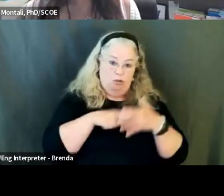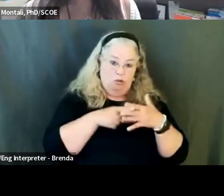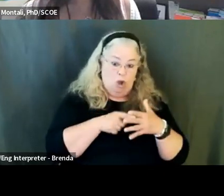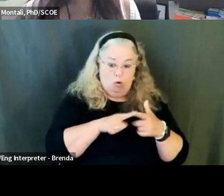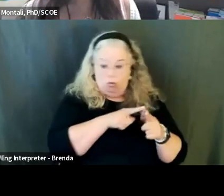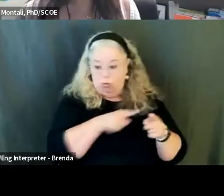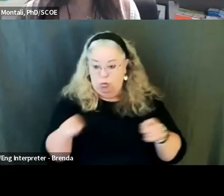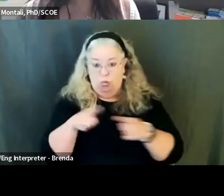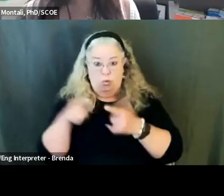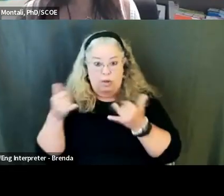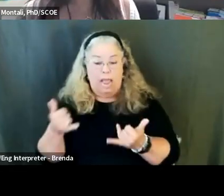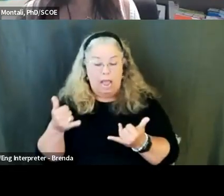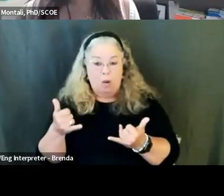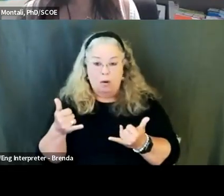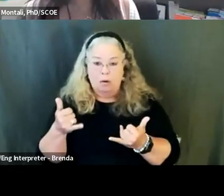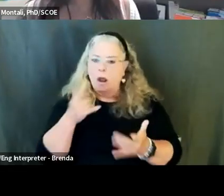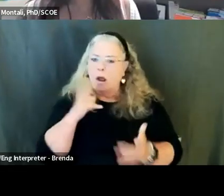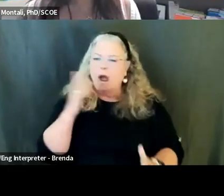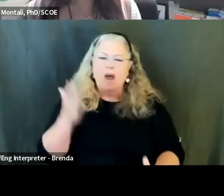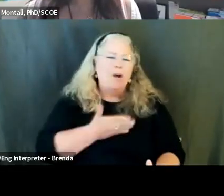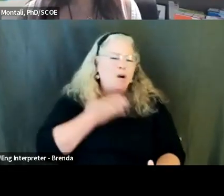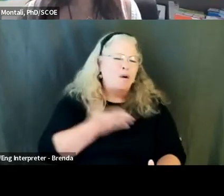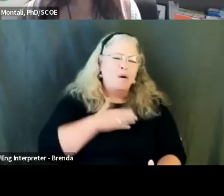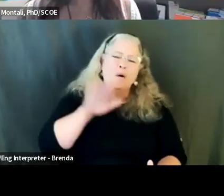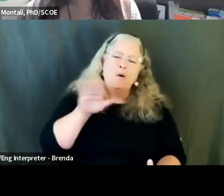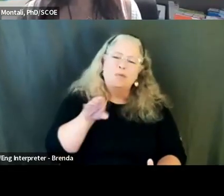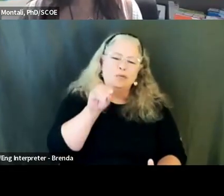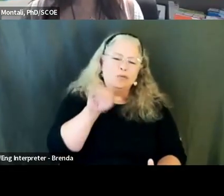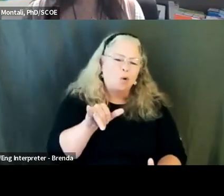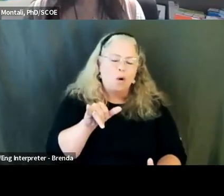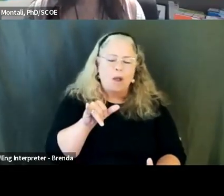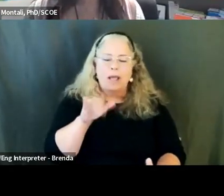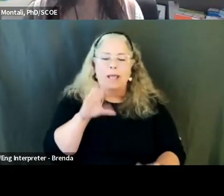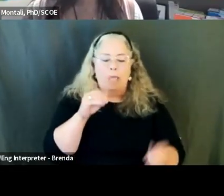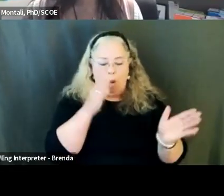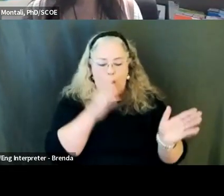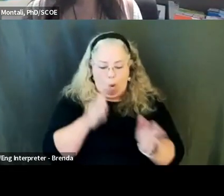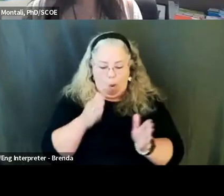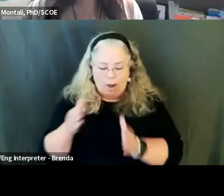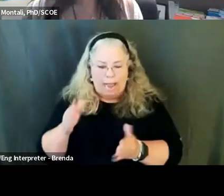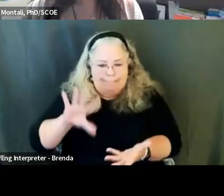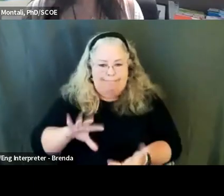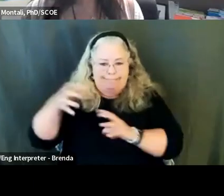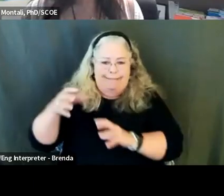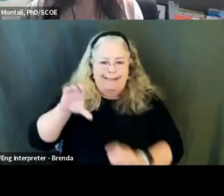now and just the joy that happens in the organized chaos that goes on and the learning that happening